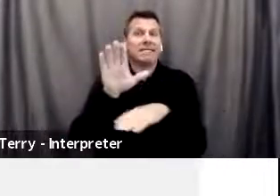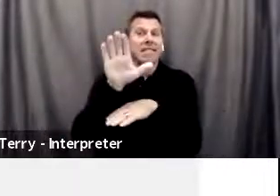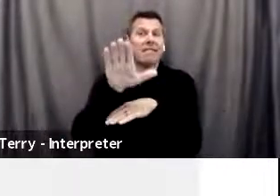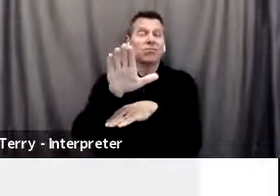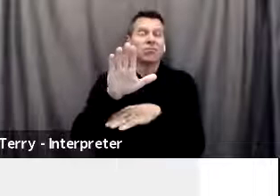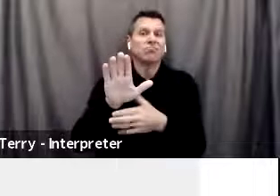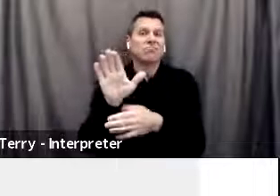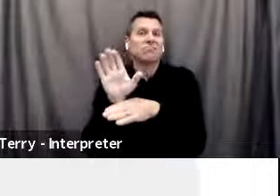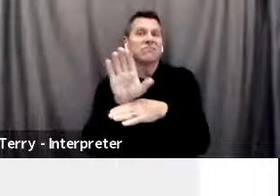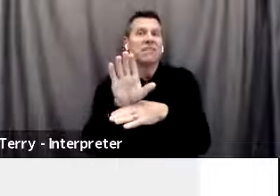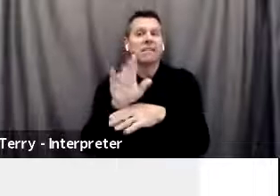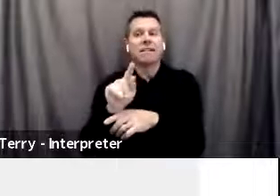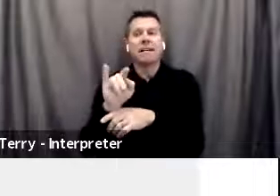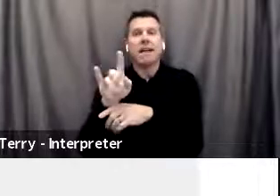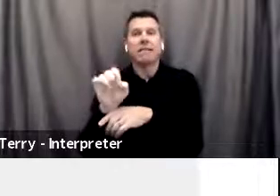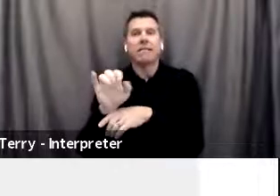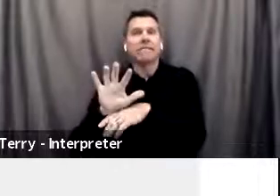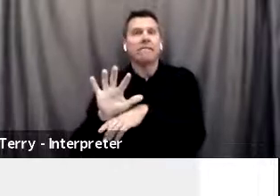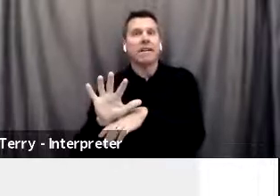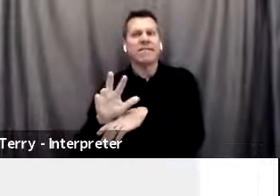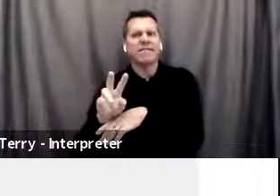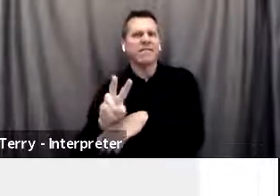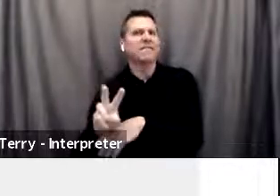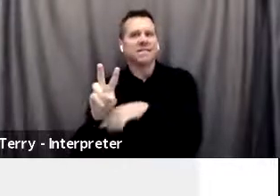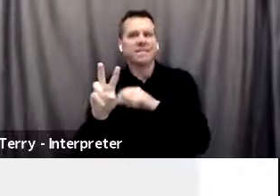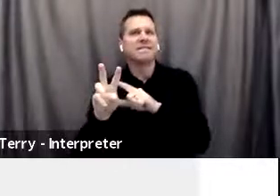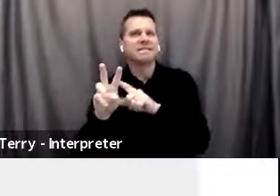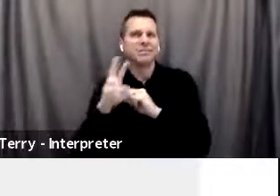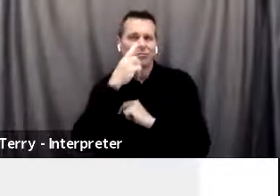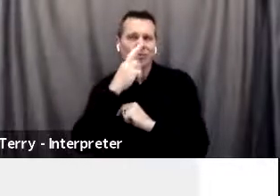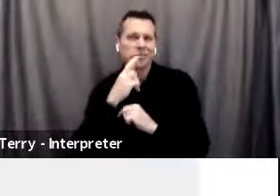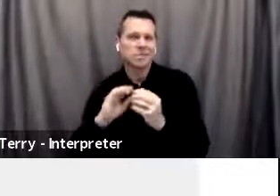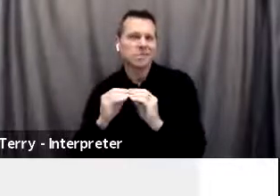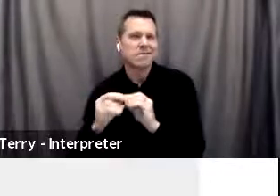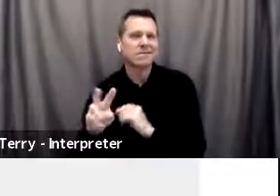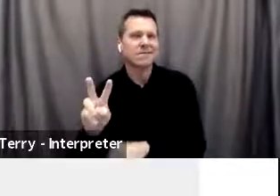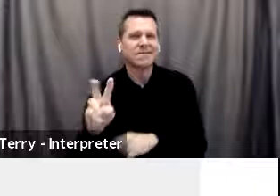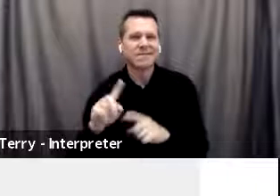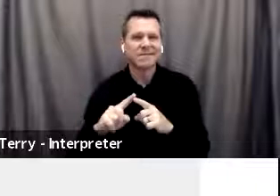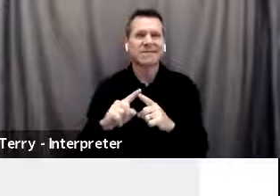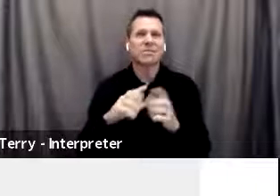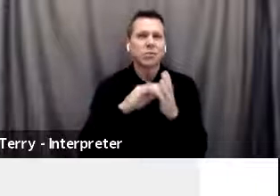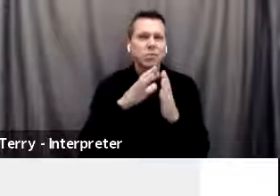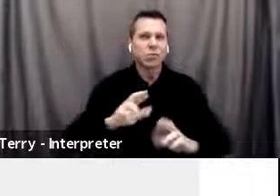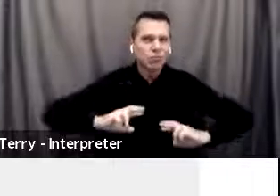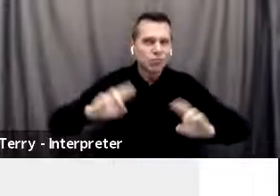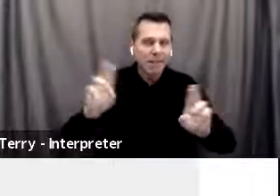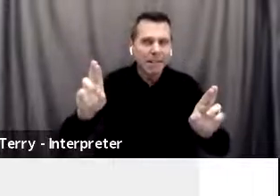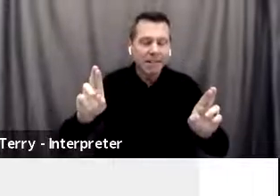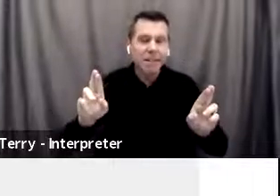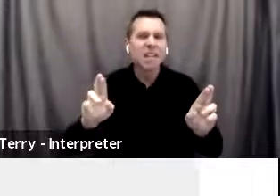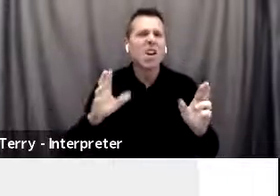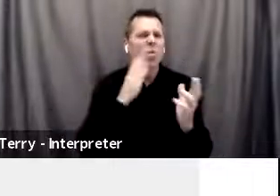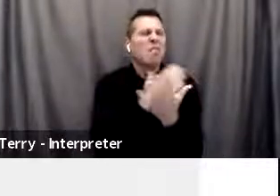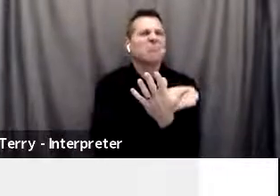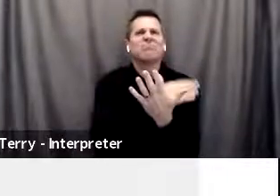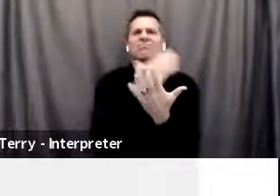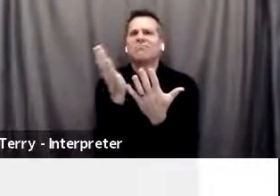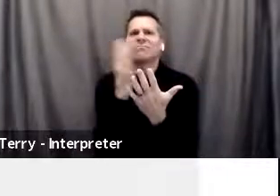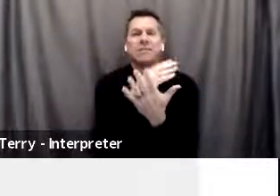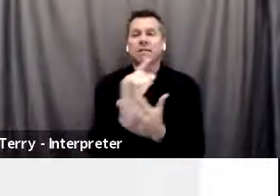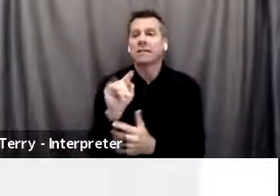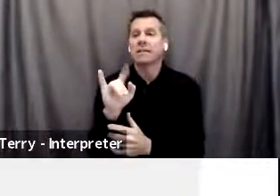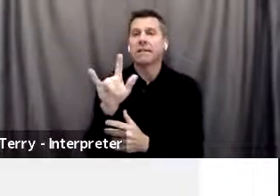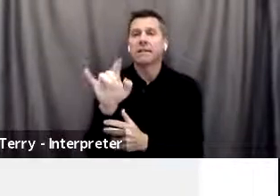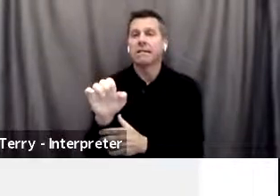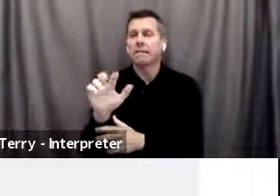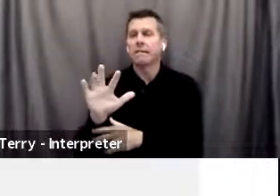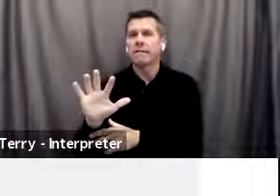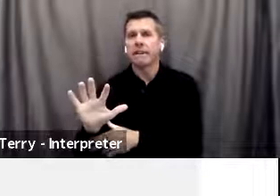redefining student ready. And our objective today is we're going to give you an overview of both title five in general, but also, more